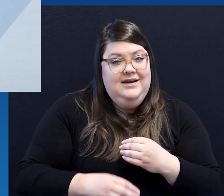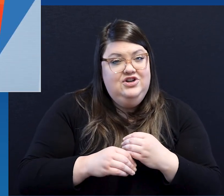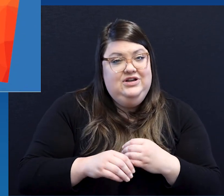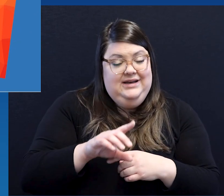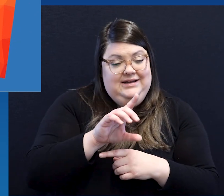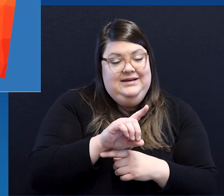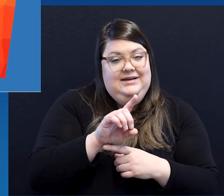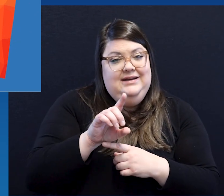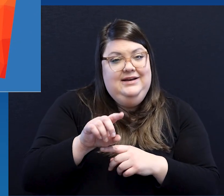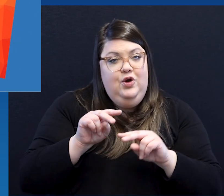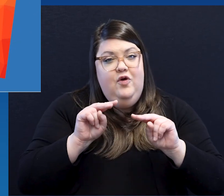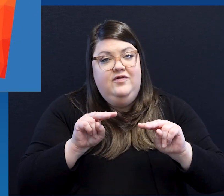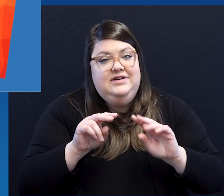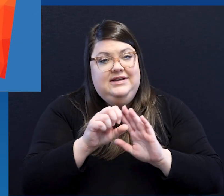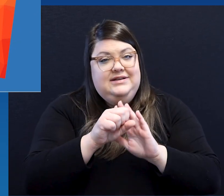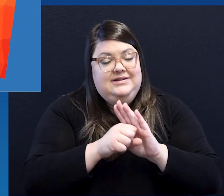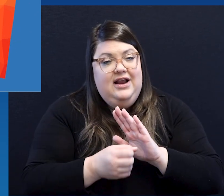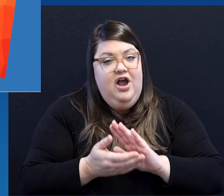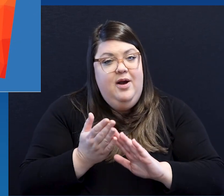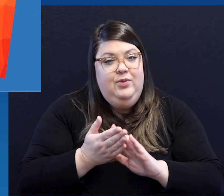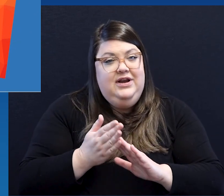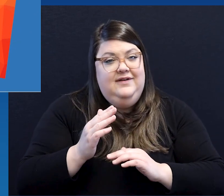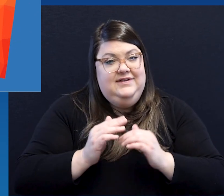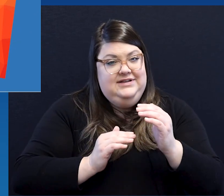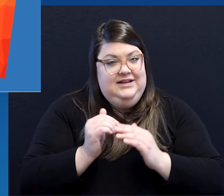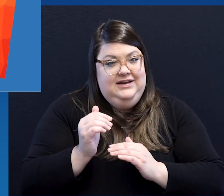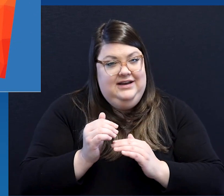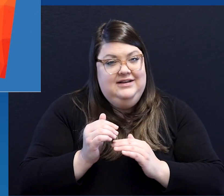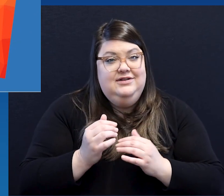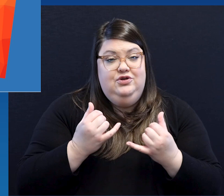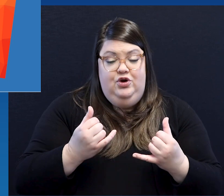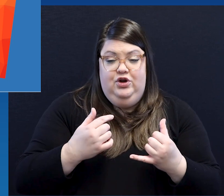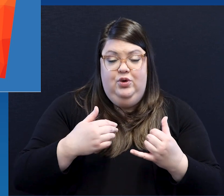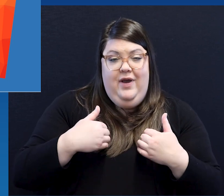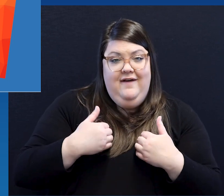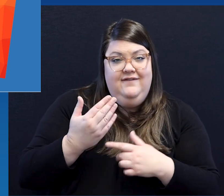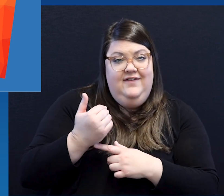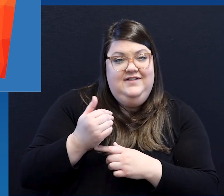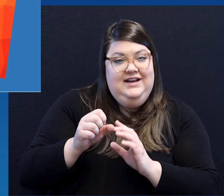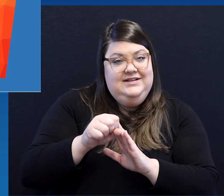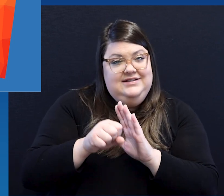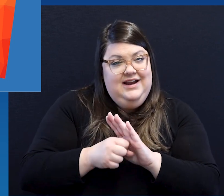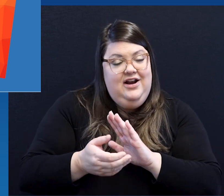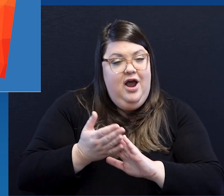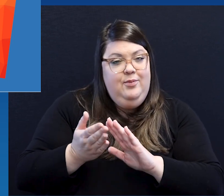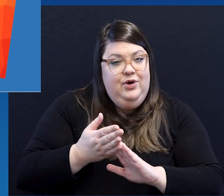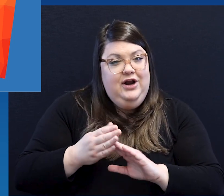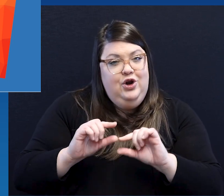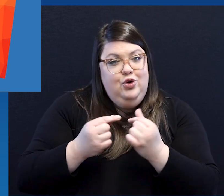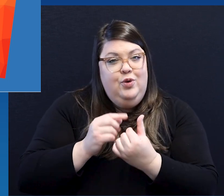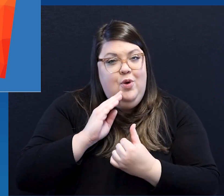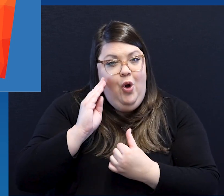QVs may also provide other services including: day treatment, training, and group homes.